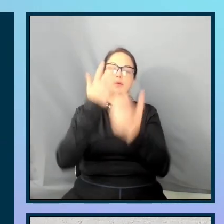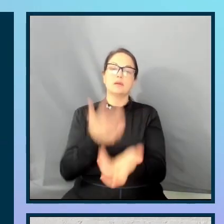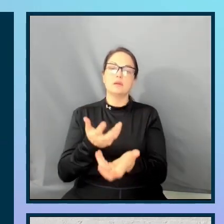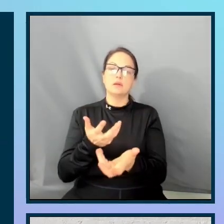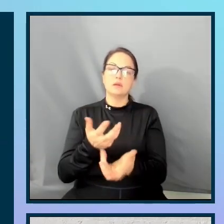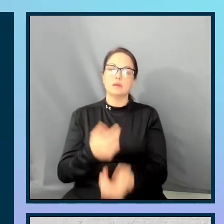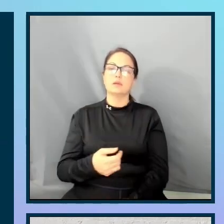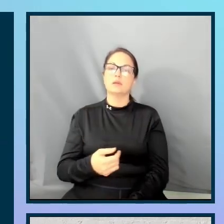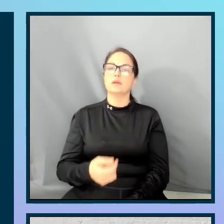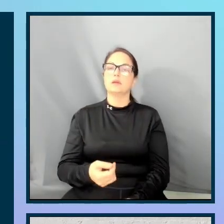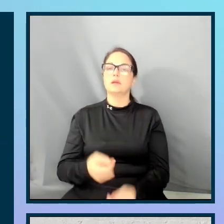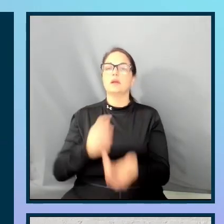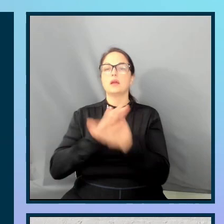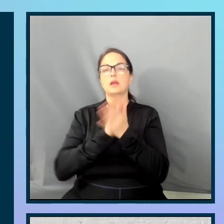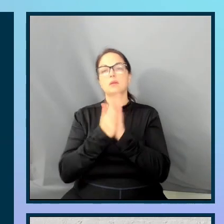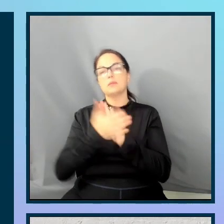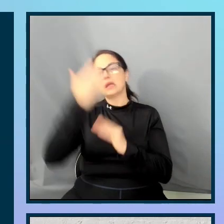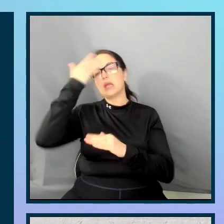of becoming a front end engineer.